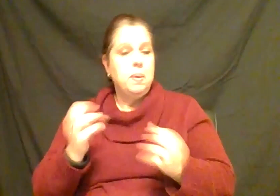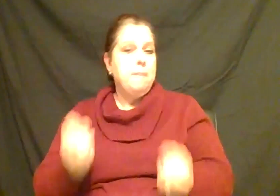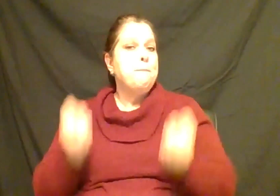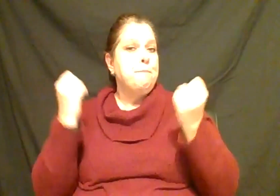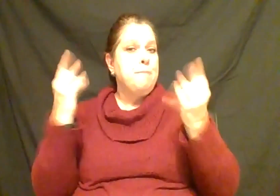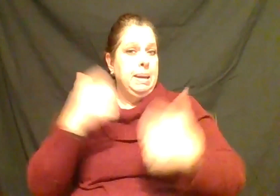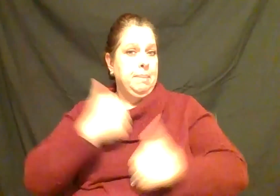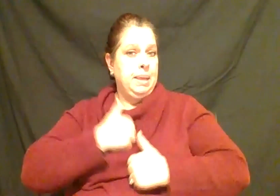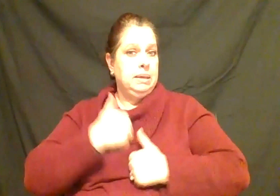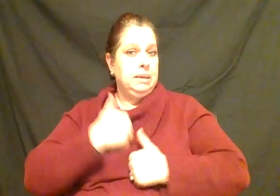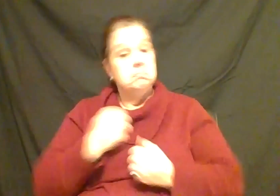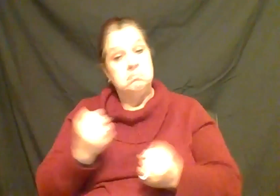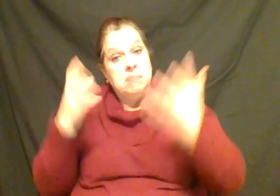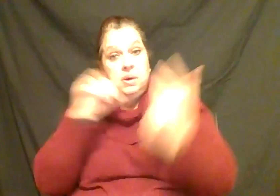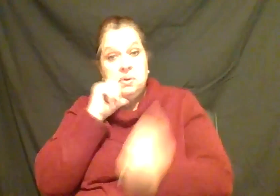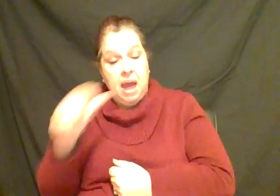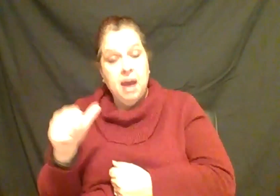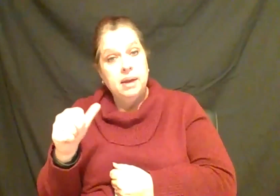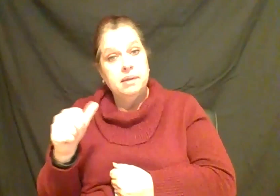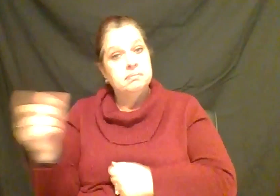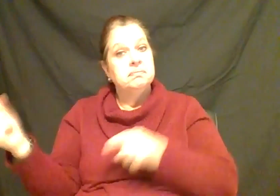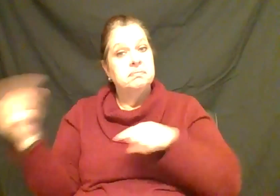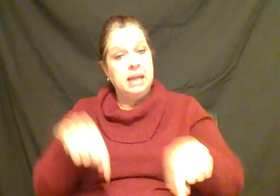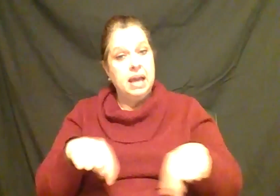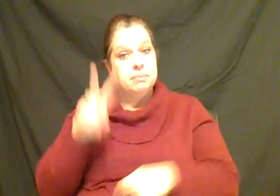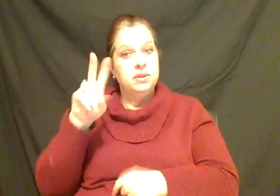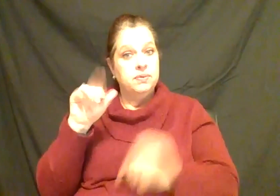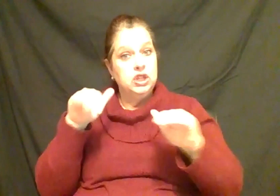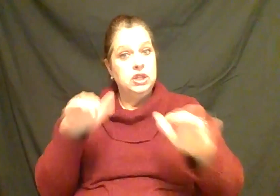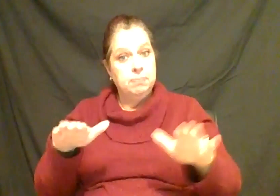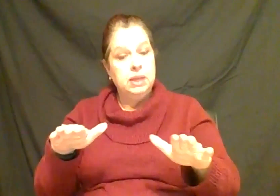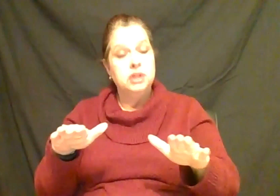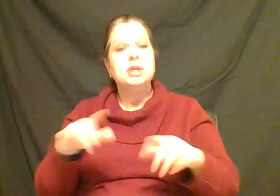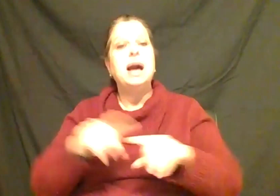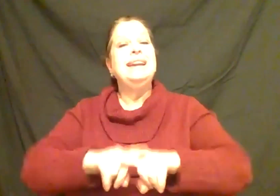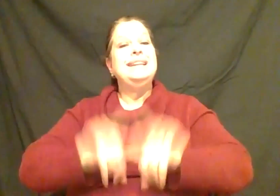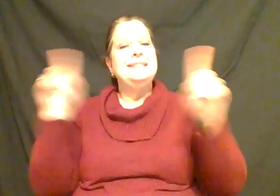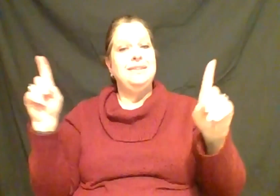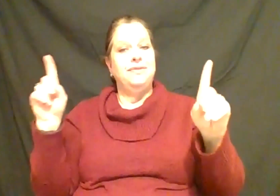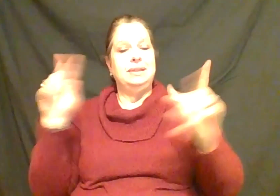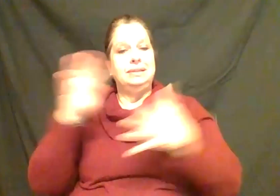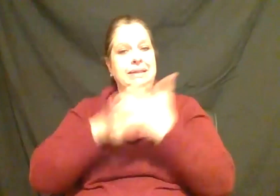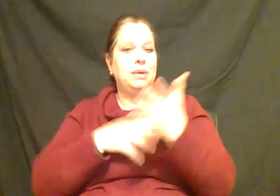which are not who come to virginia beach having been on a different schedule than the one that